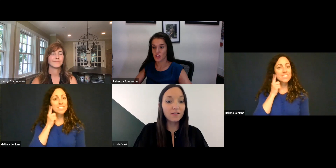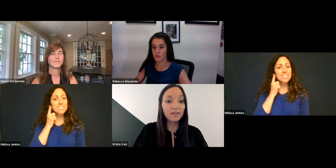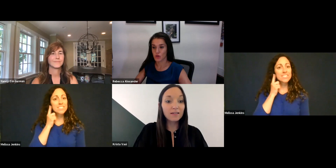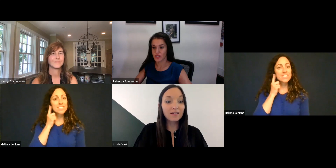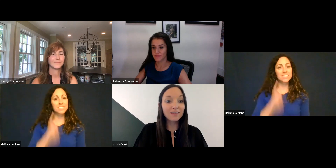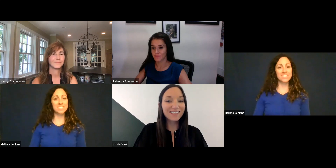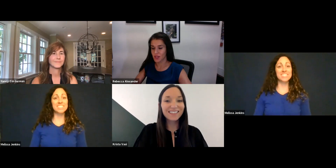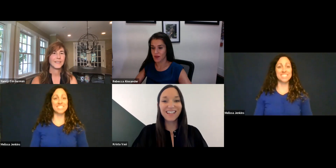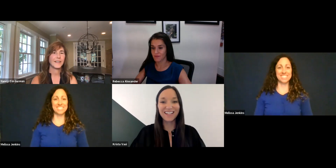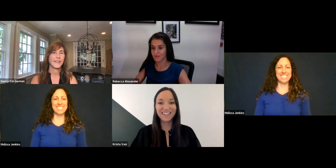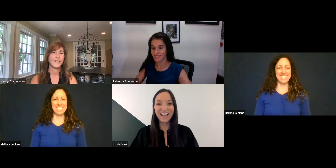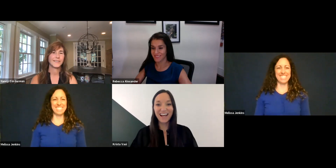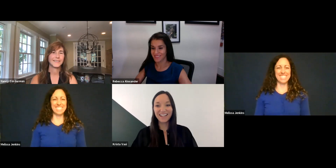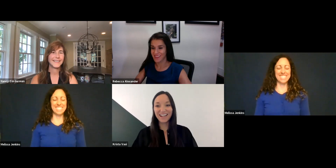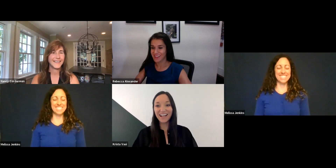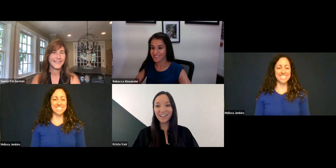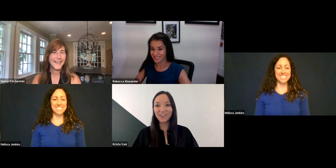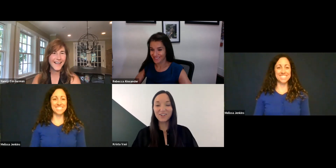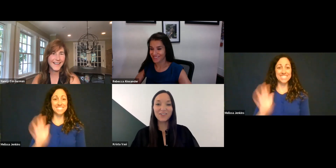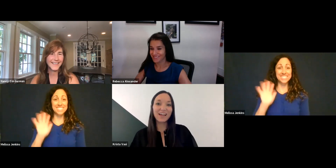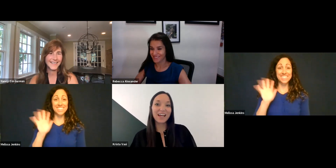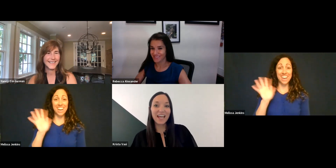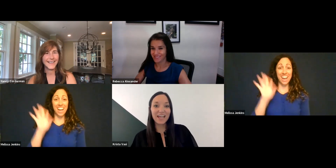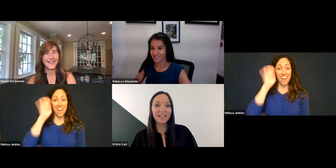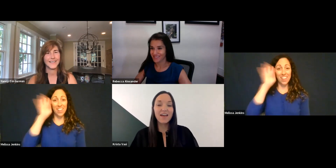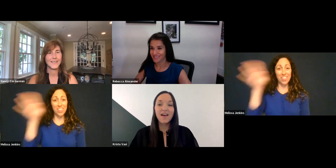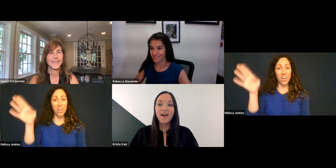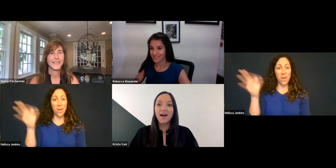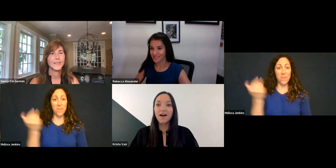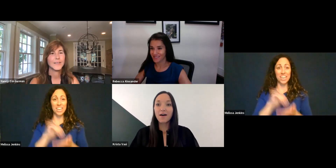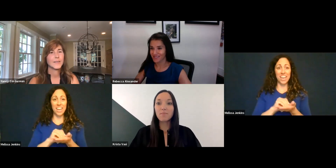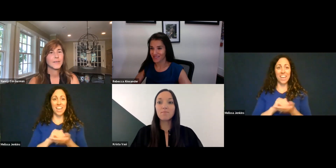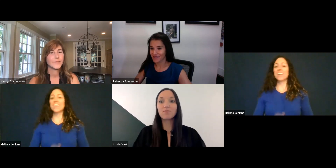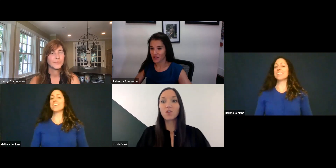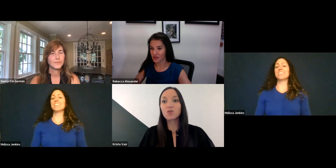You're muted. Yes, hi. Hello. Again.